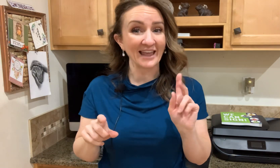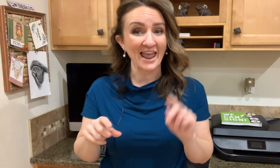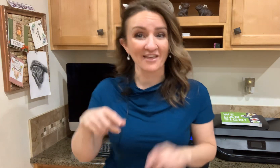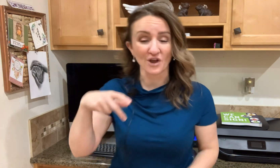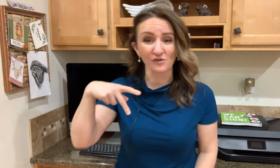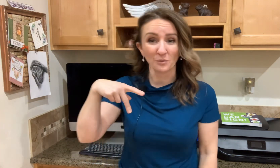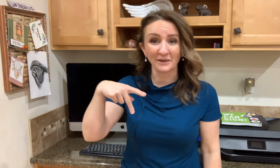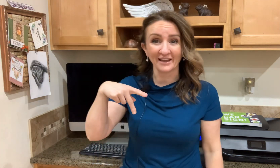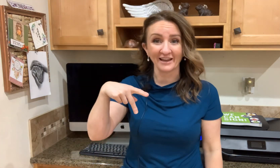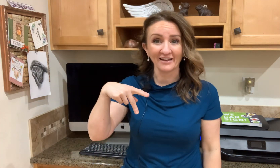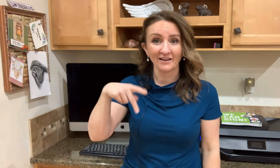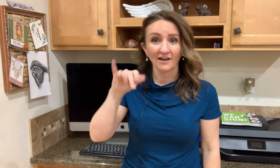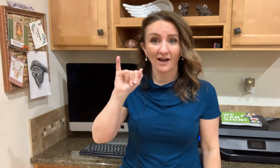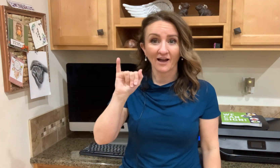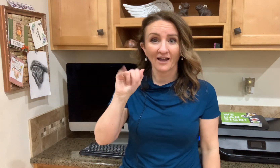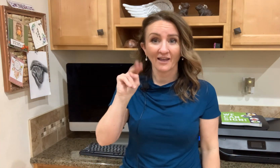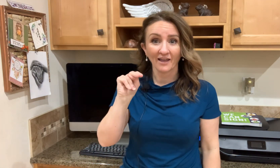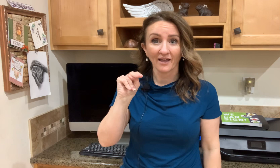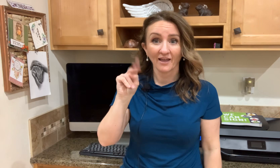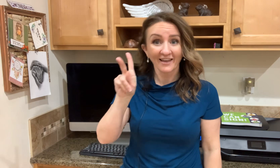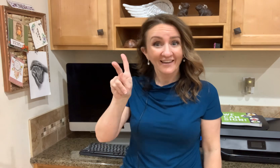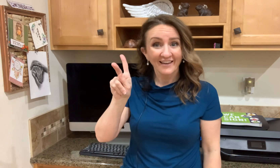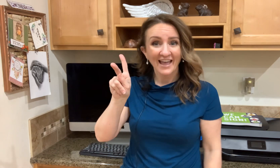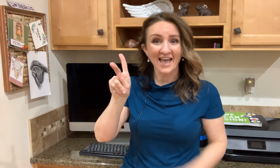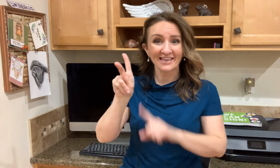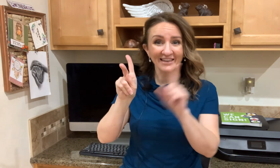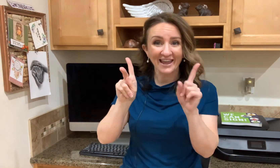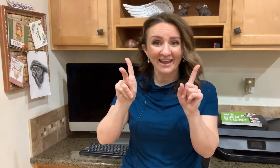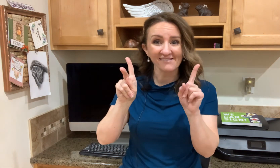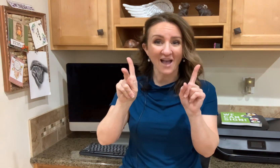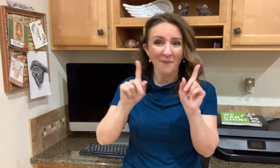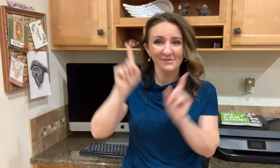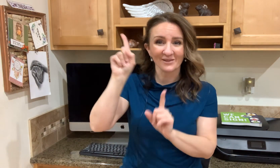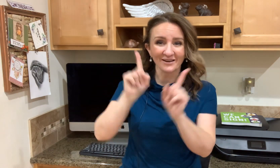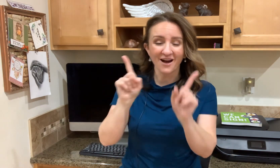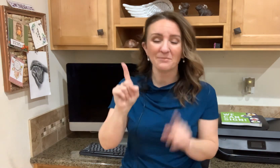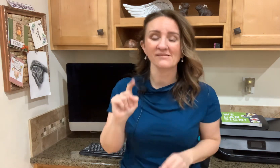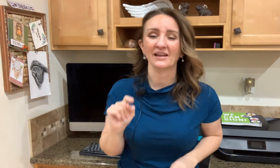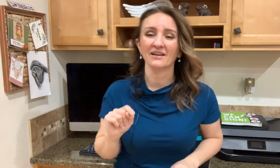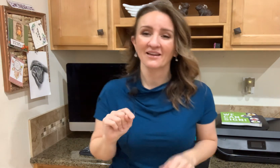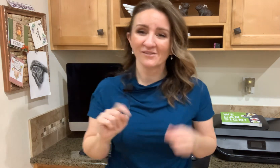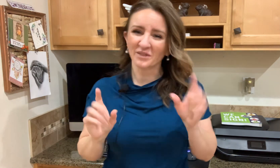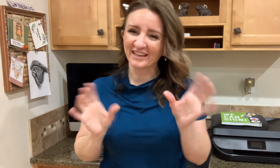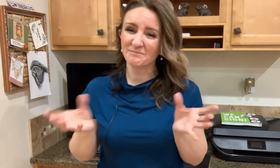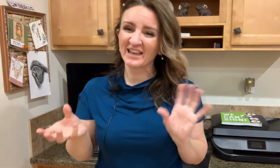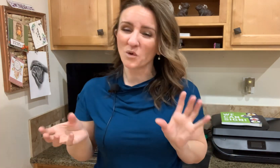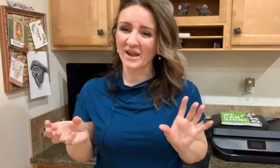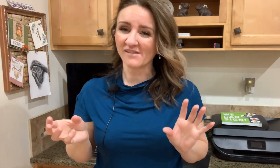K in there. So P, and then the K is up so they're opposite. The giveaways on